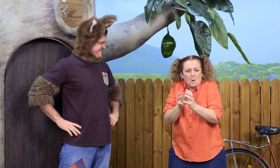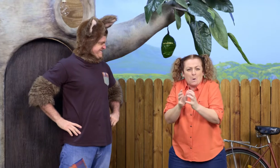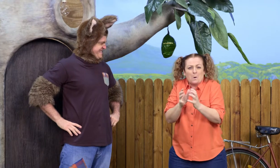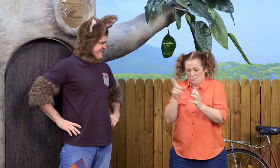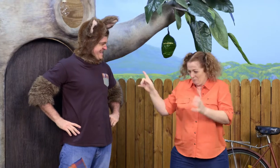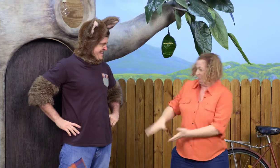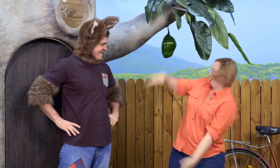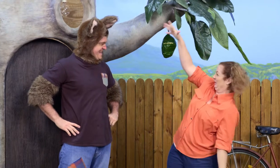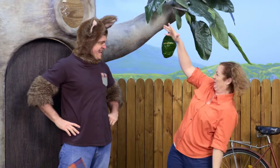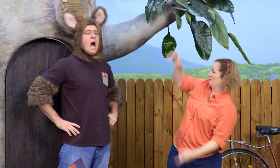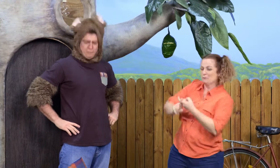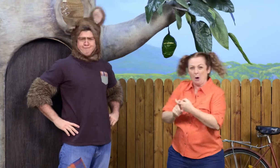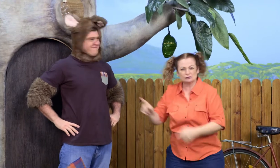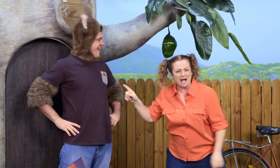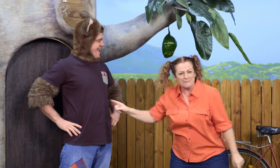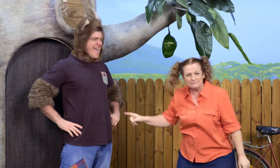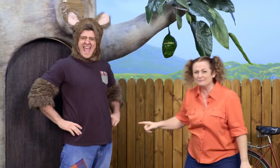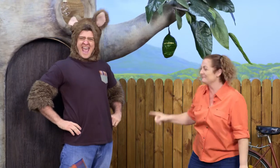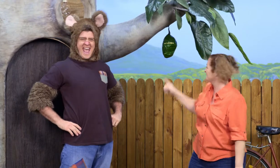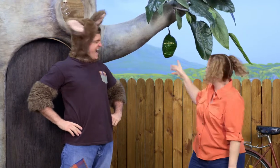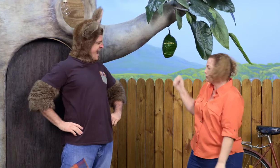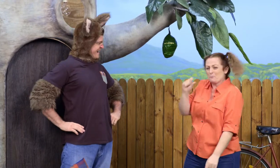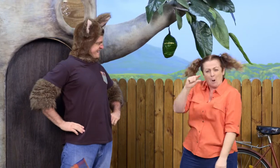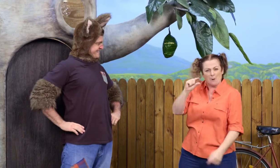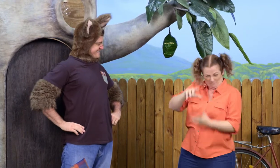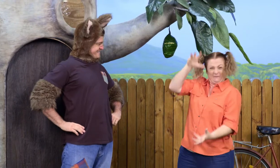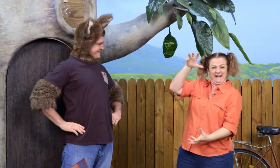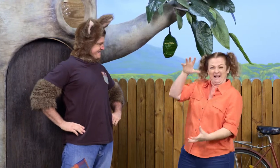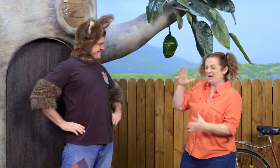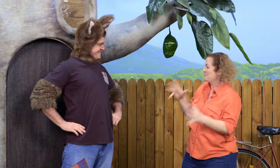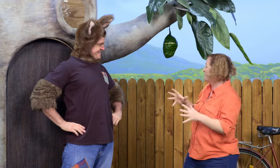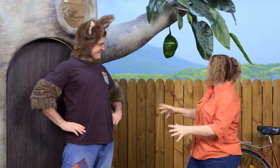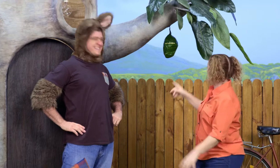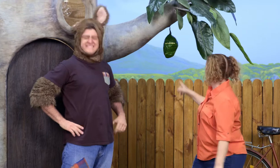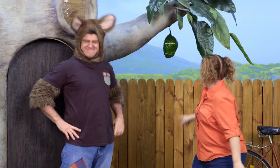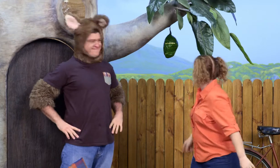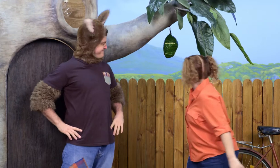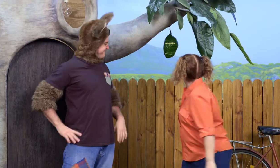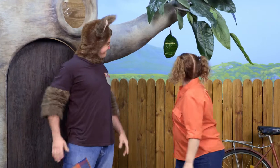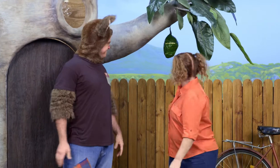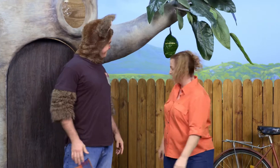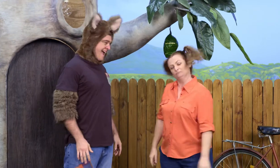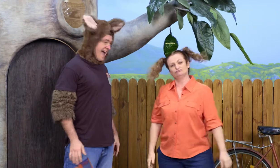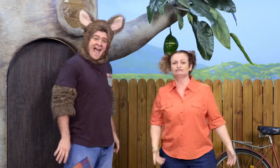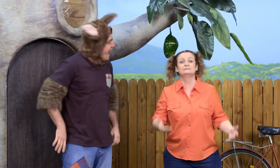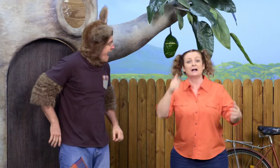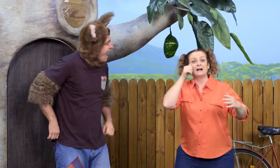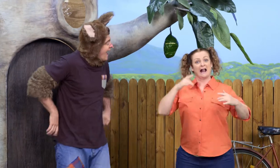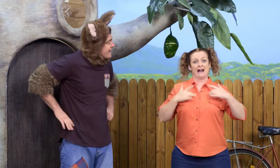All other possums are small and you're a big possum. This is meant to be a small thing, but it's so big! Yeah. How strange.